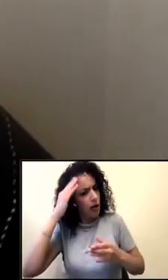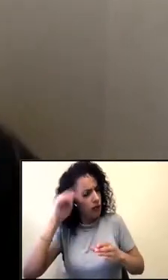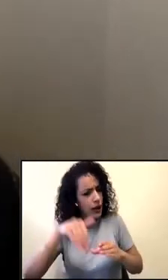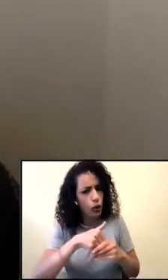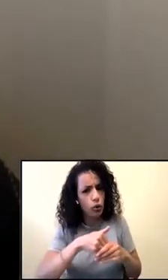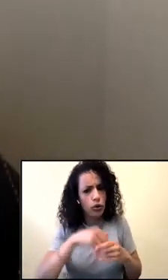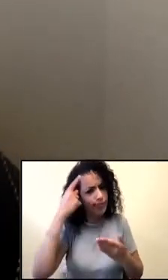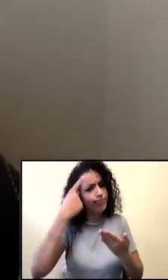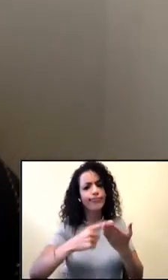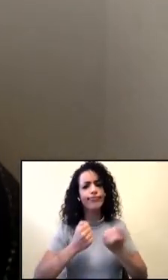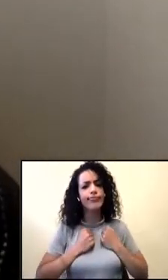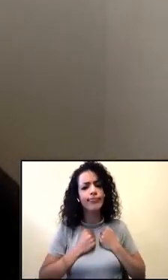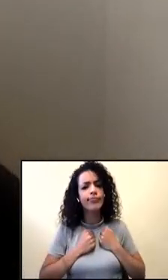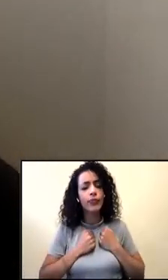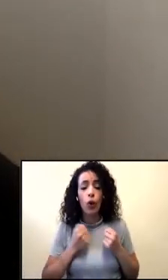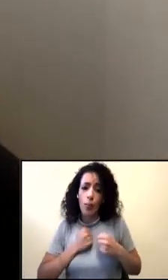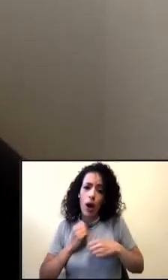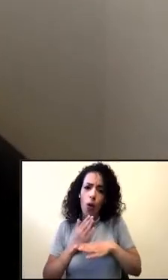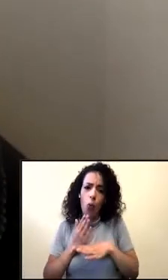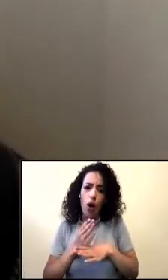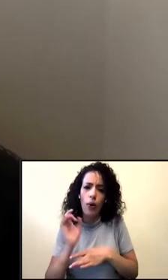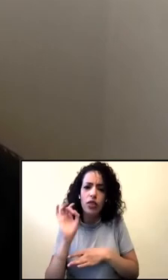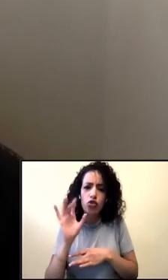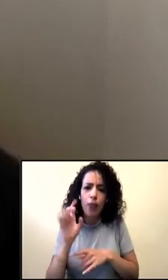with the Somali community, I think that's what we've discovered as well